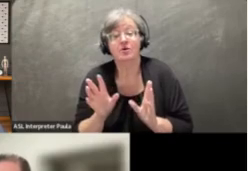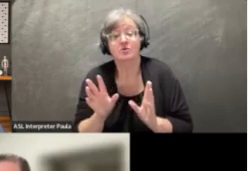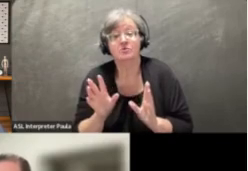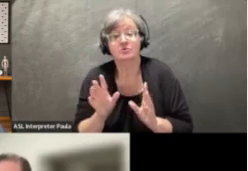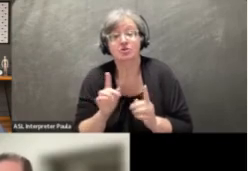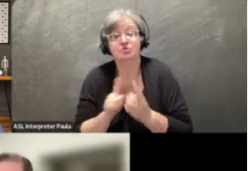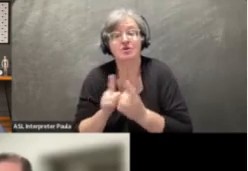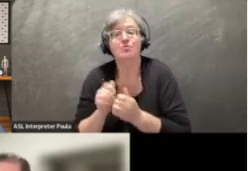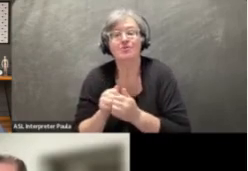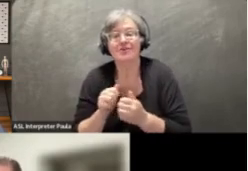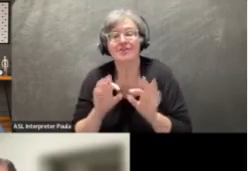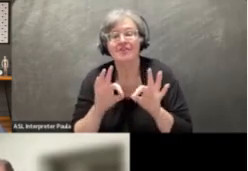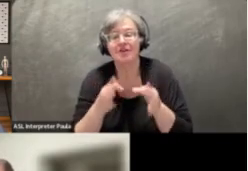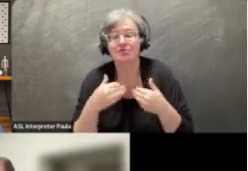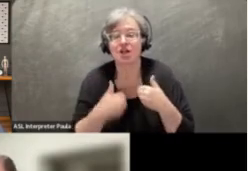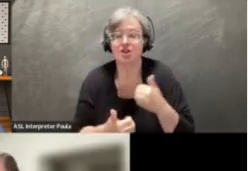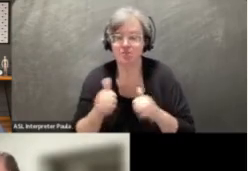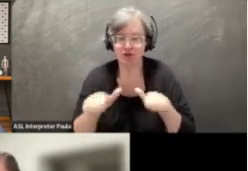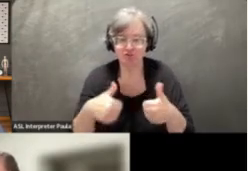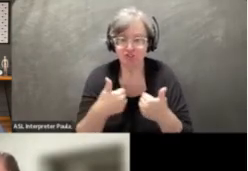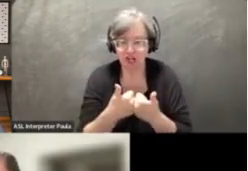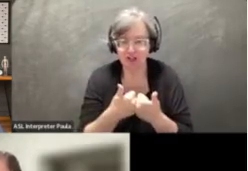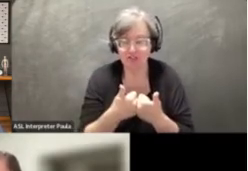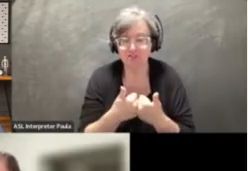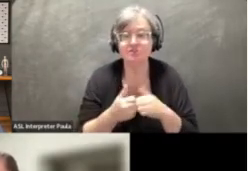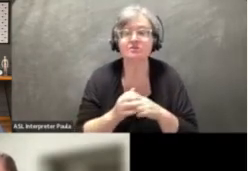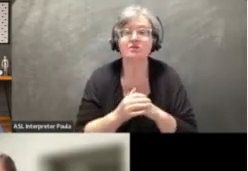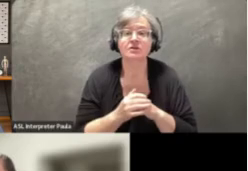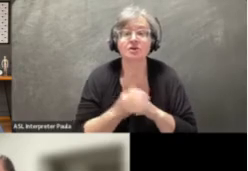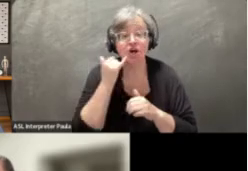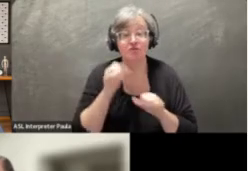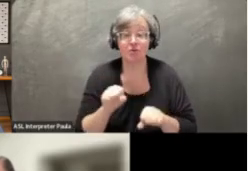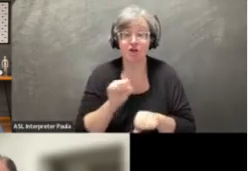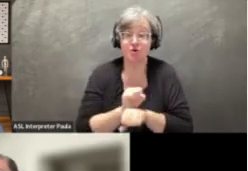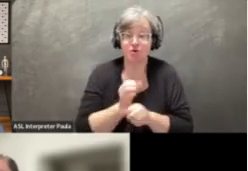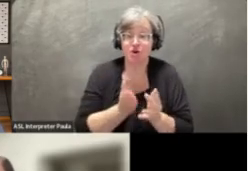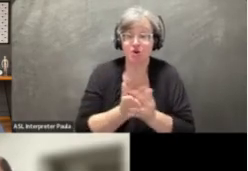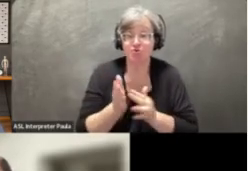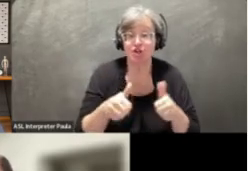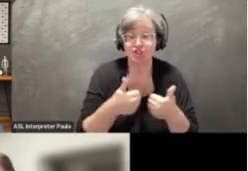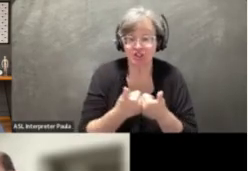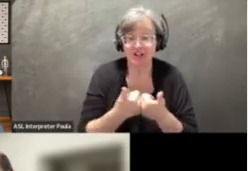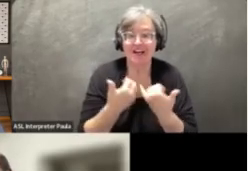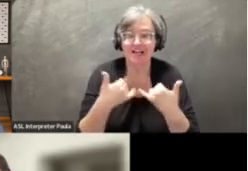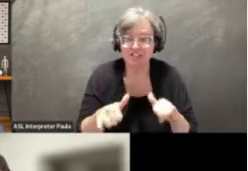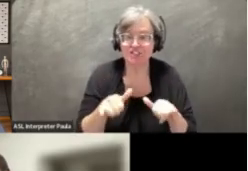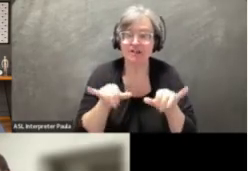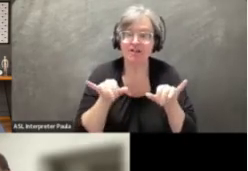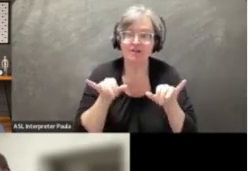challenges with our organization. Because if we could work through those challenges and they still were with our organizations, we must